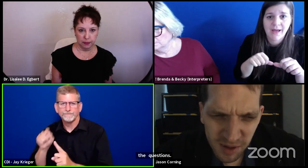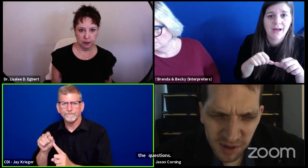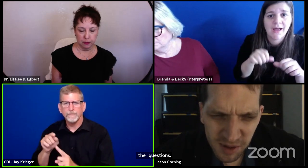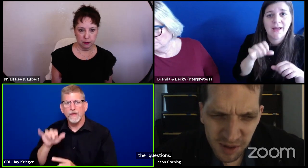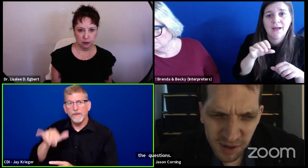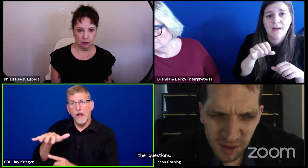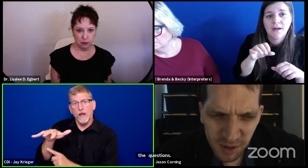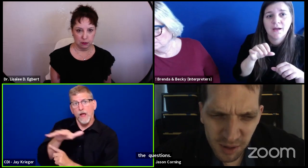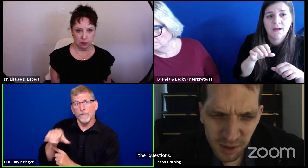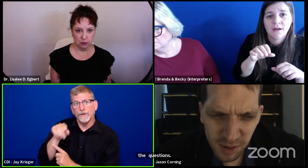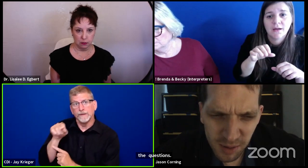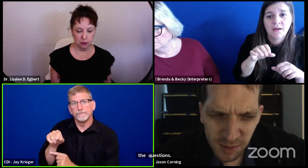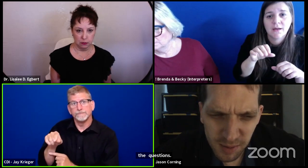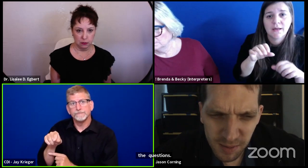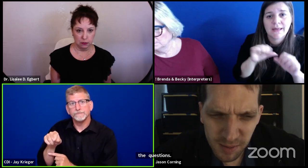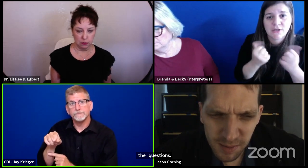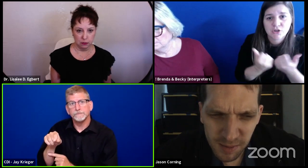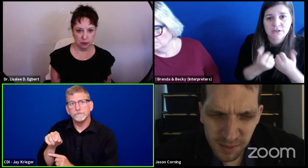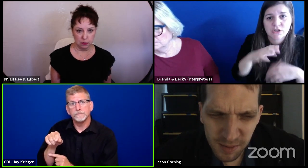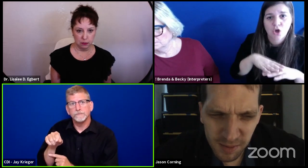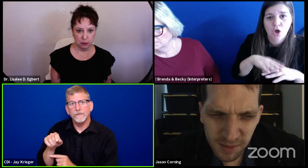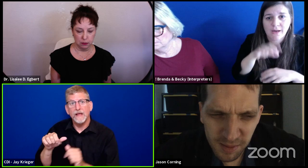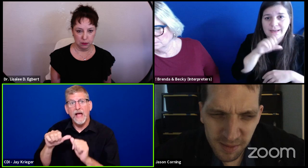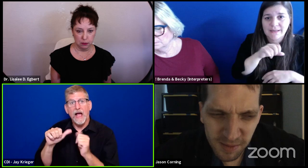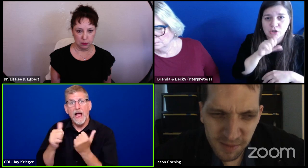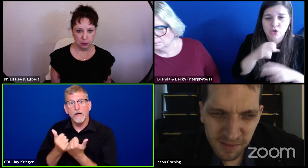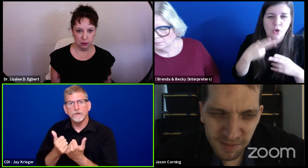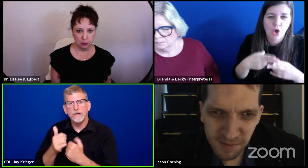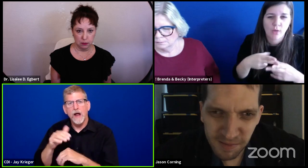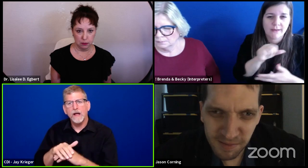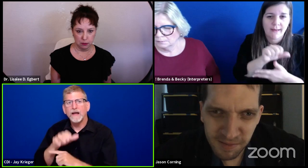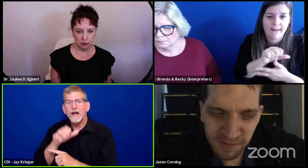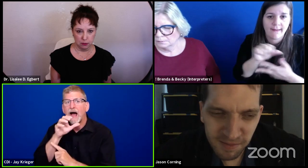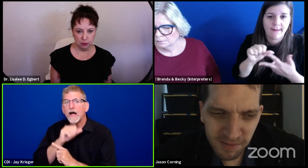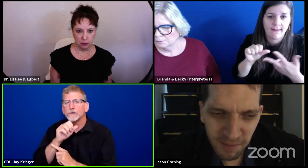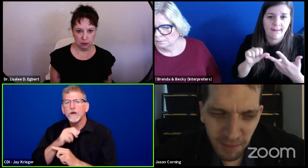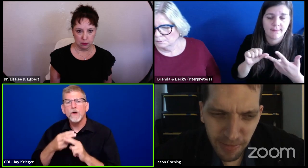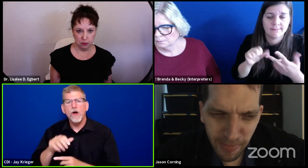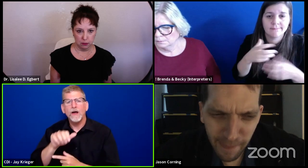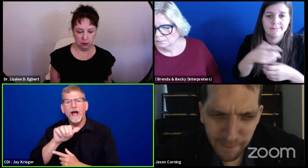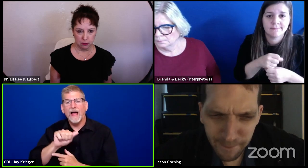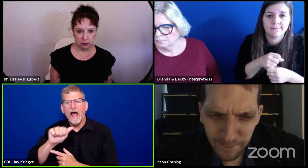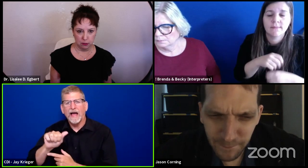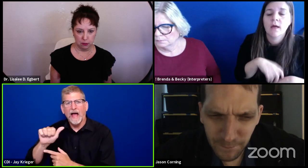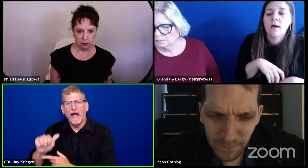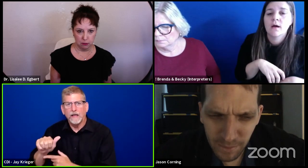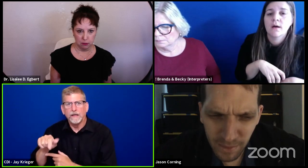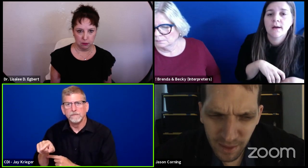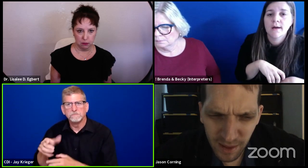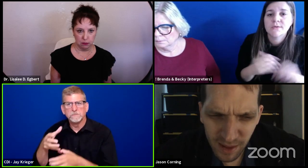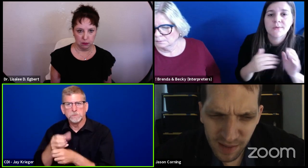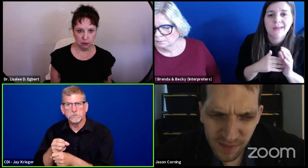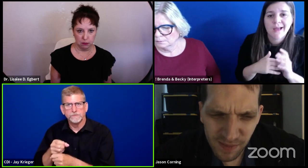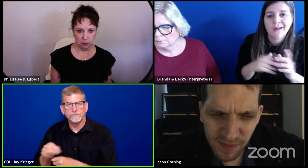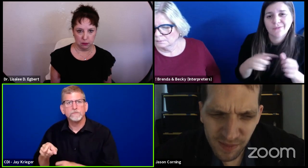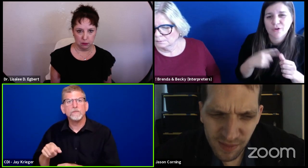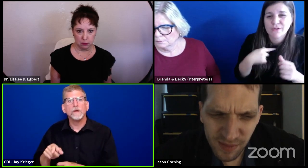And I think we need to do a one on one to kind of discuss what are the goals in collecting